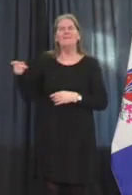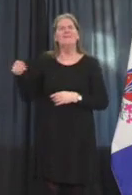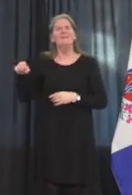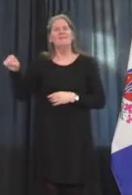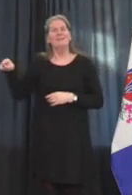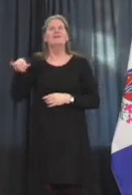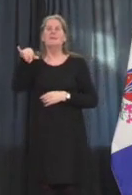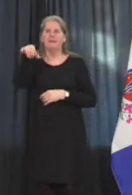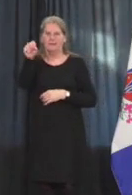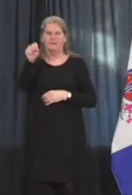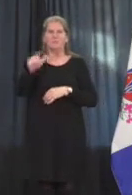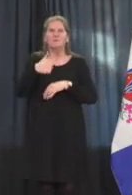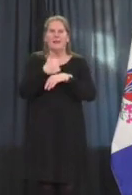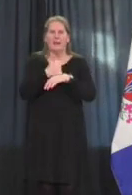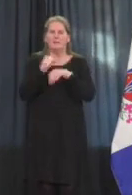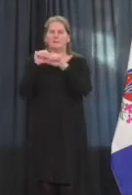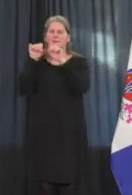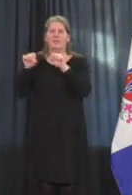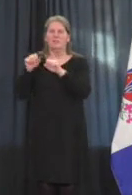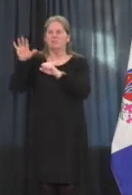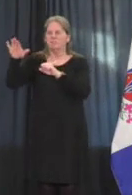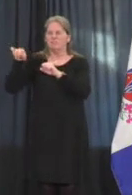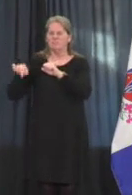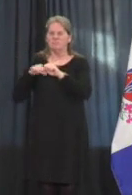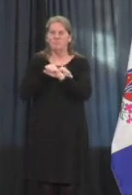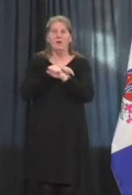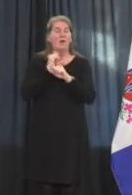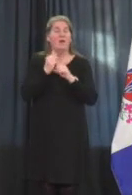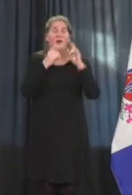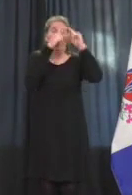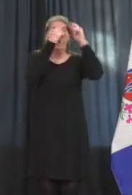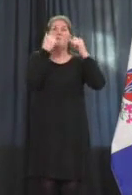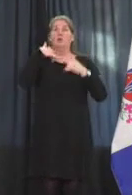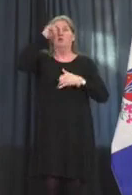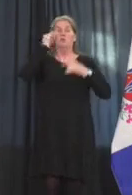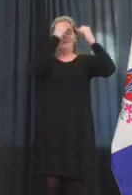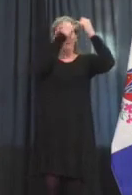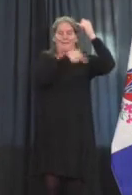SO THE ANSWER IS YES, AT ALL OF THE CROSSINGS IS WHERE.